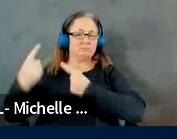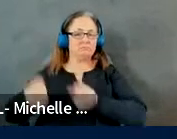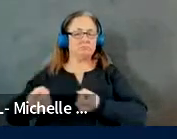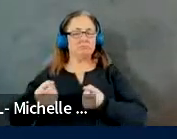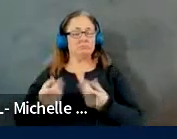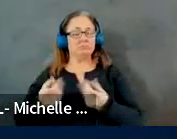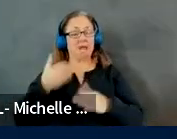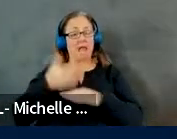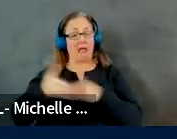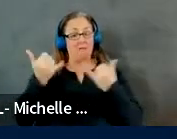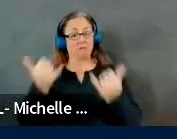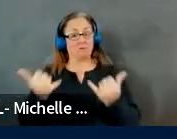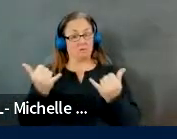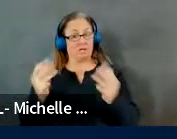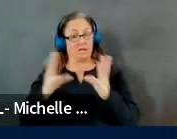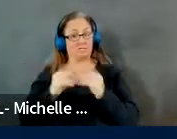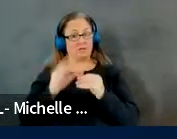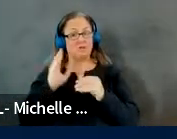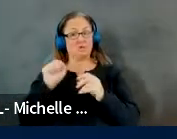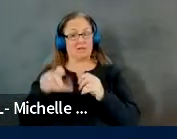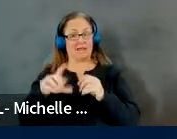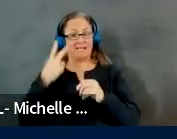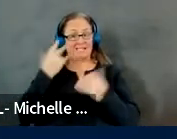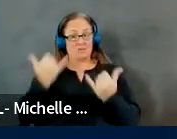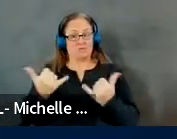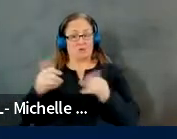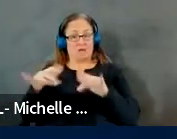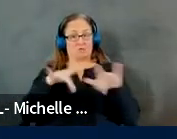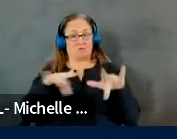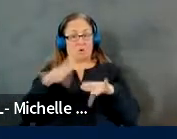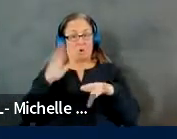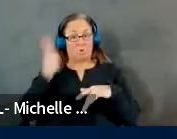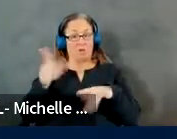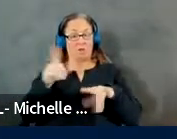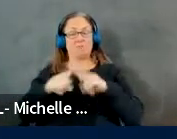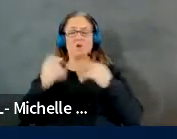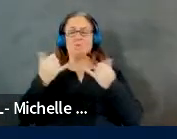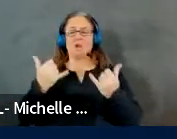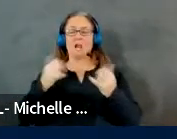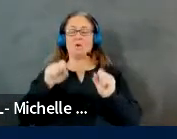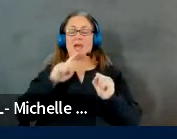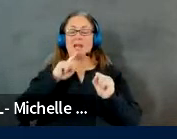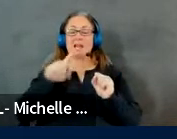you will also find today's recording, but right now, you can actually find the slides for today's